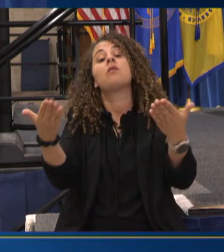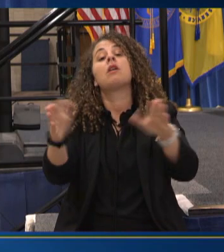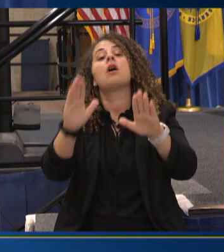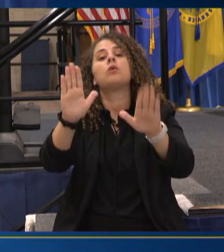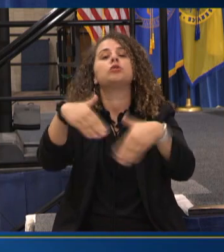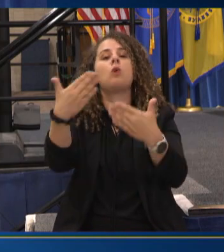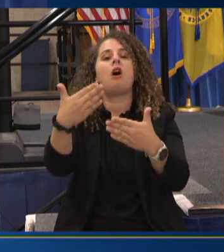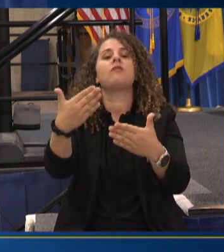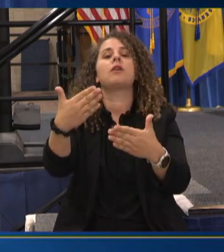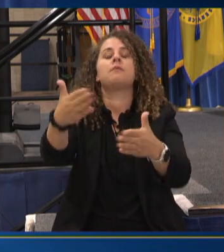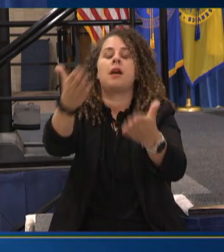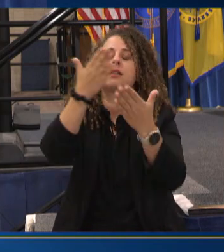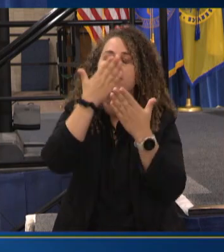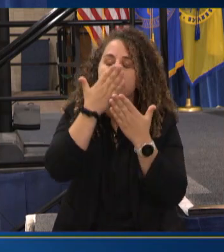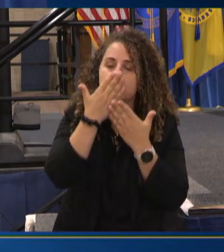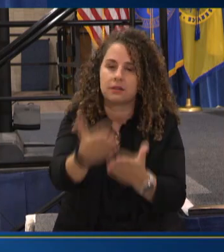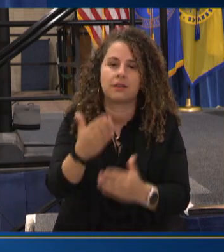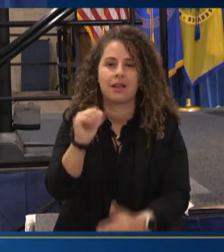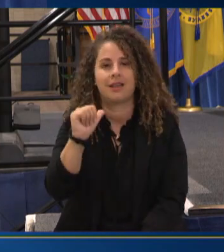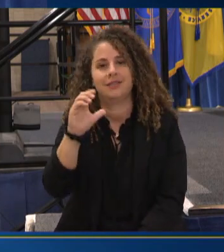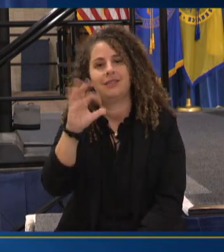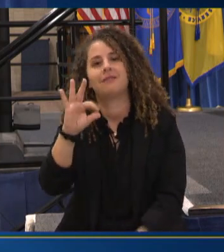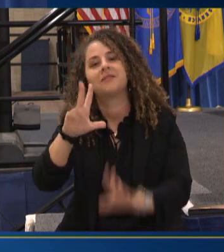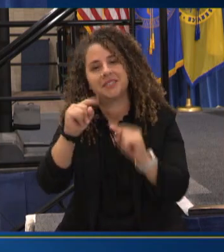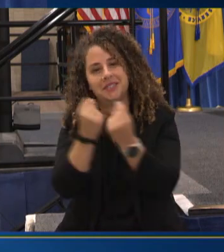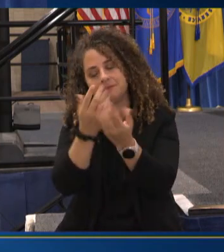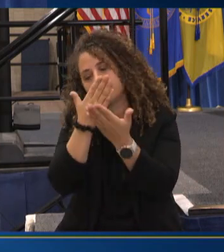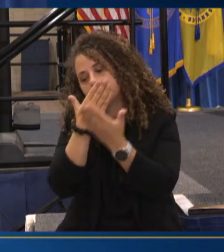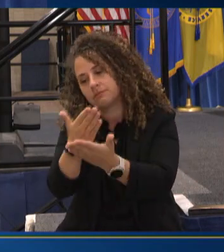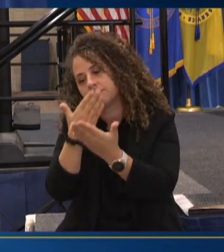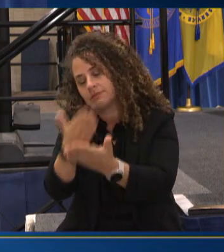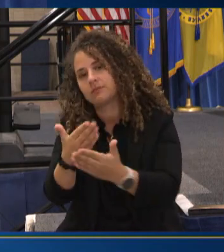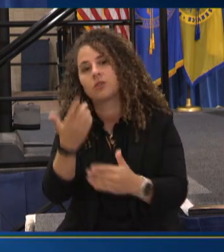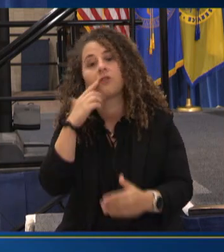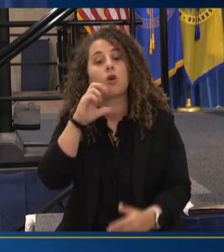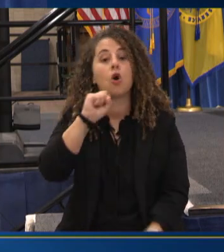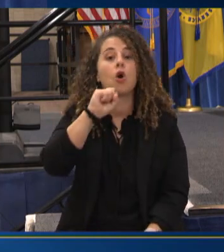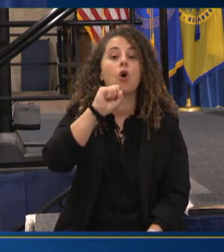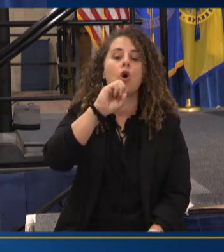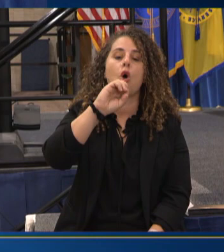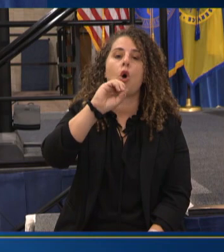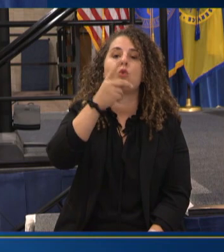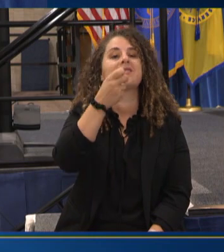sincere thanks to the ACF team from Ocefer for creating space for human